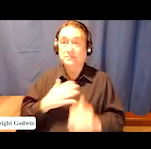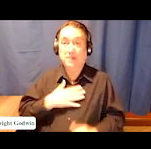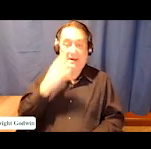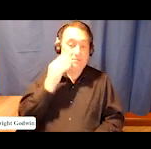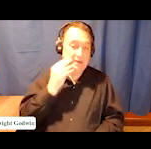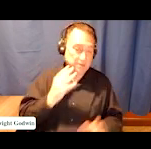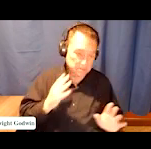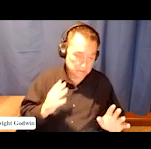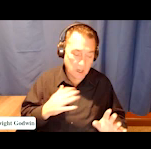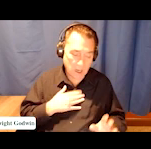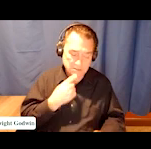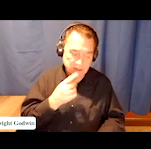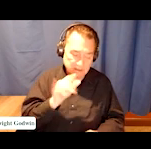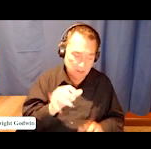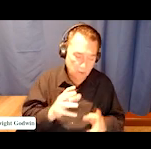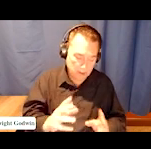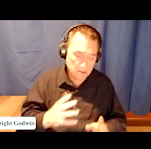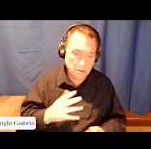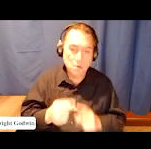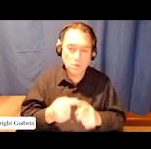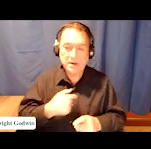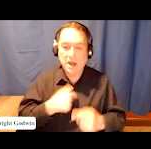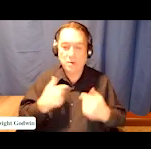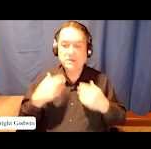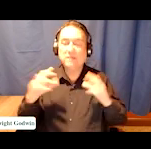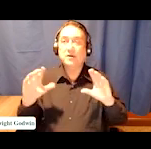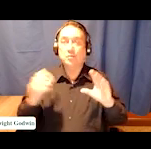I'll put it that way, when I was in crisis. Most of the time it was